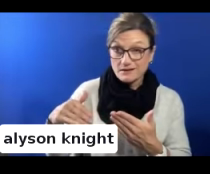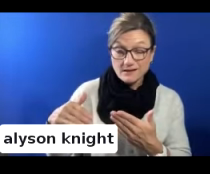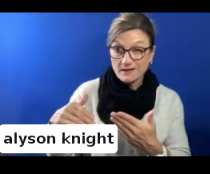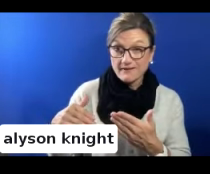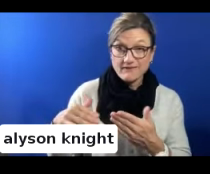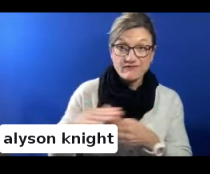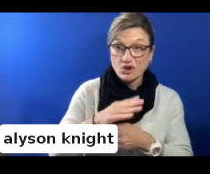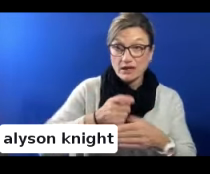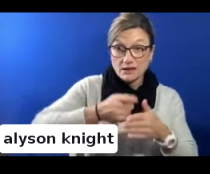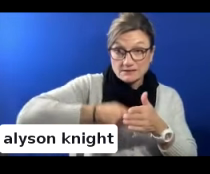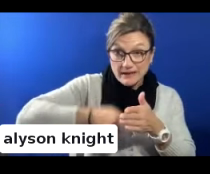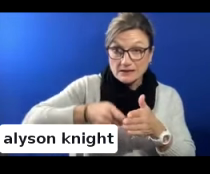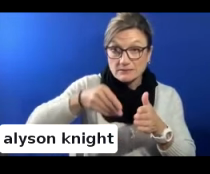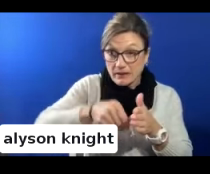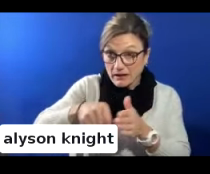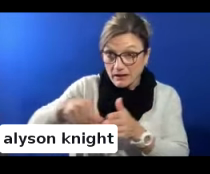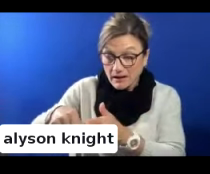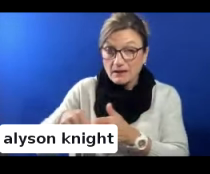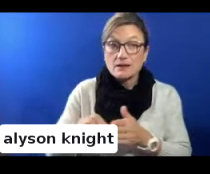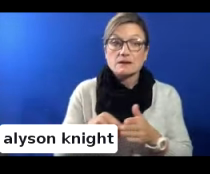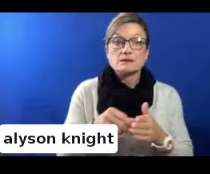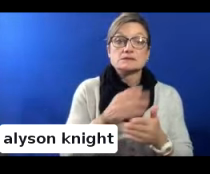or if there are any activities that have not been completed, please